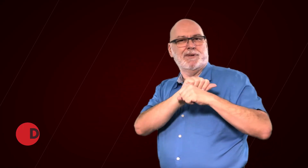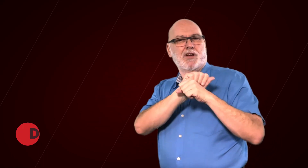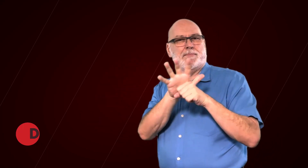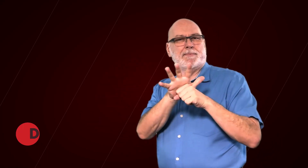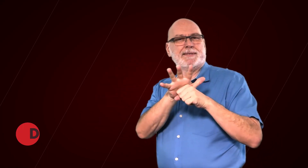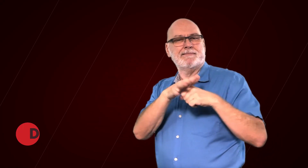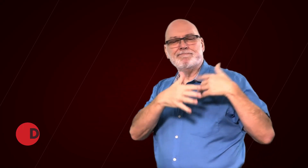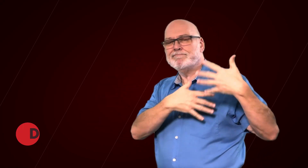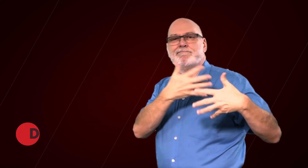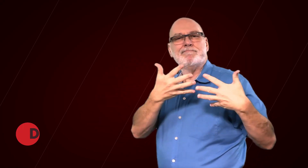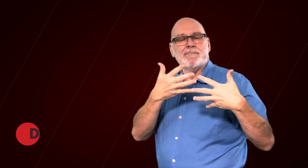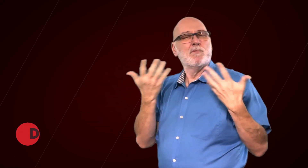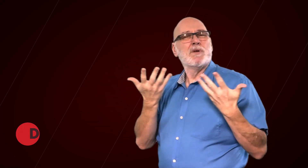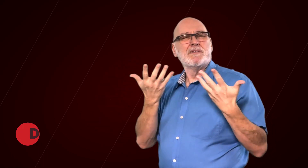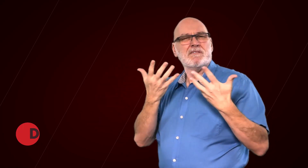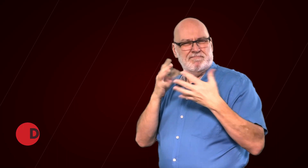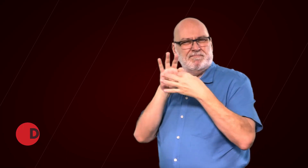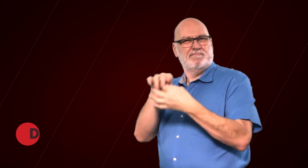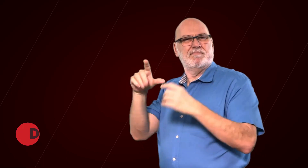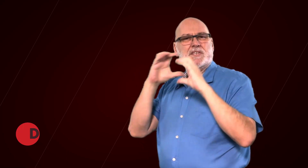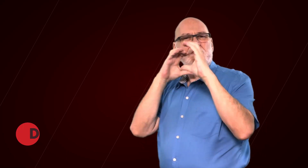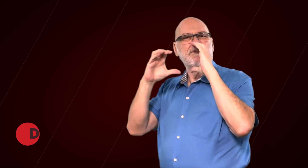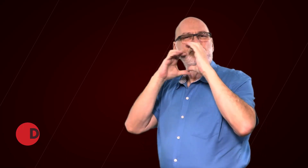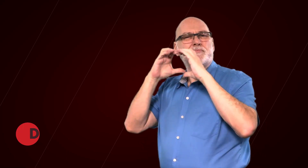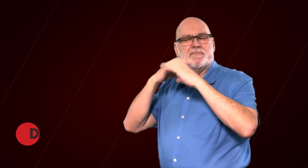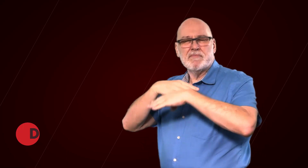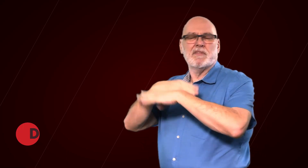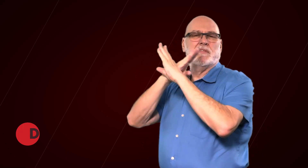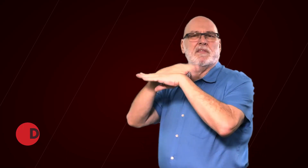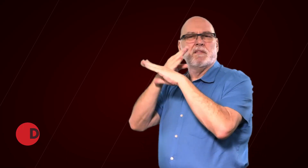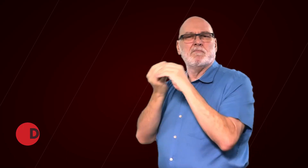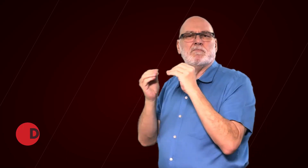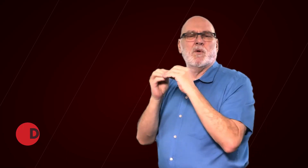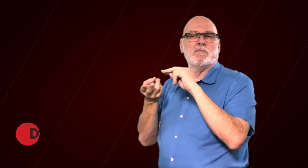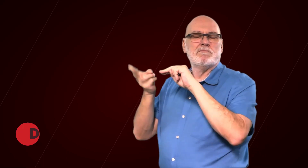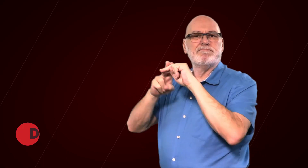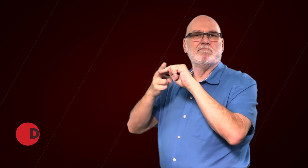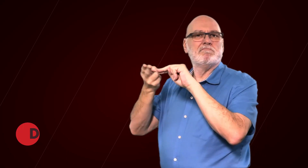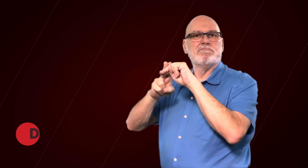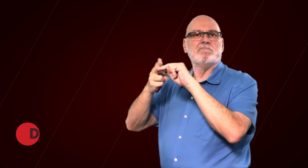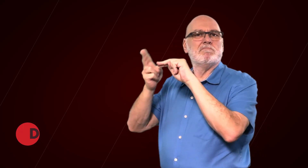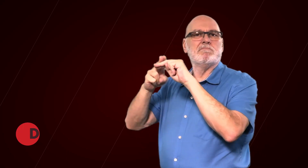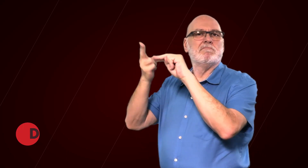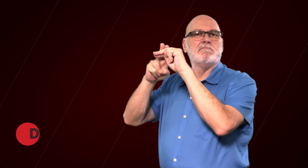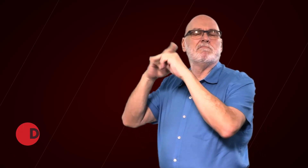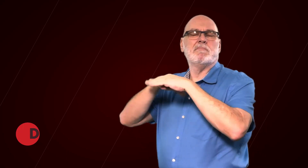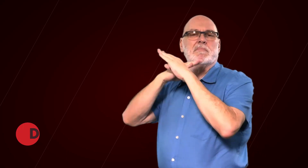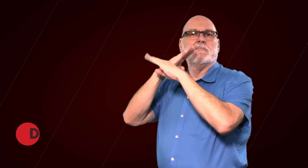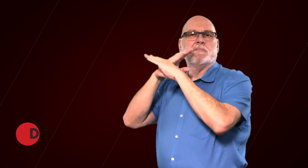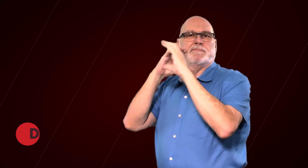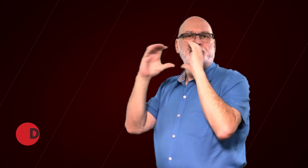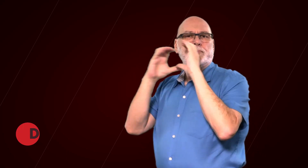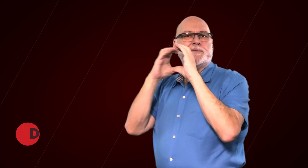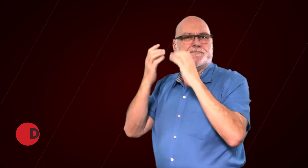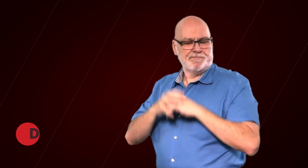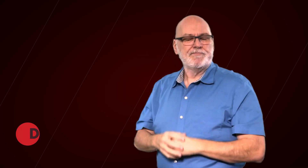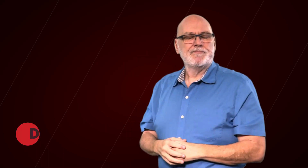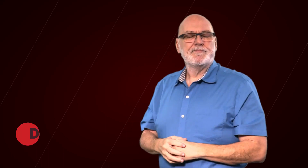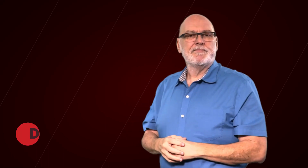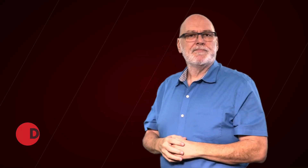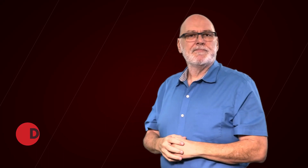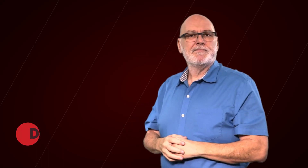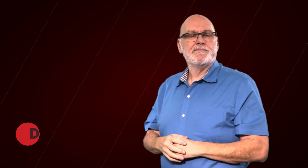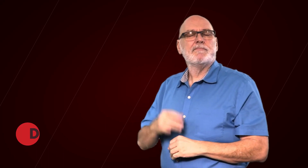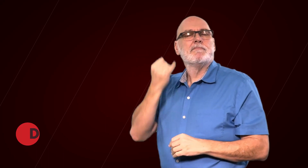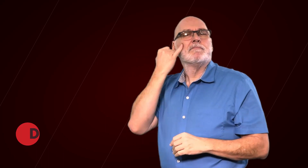during the pandemic is dealing with communication as an additional barrier.